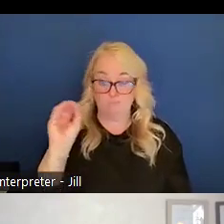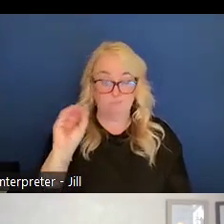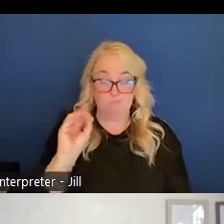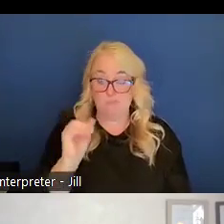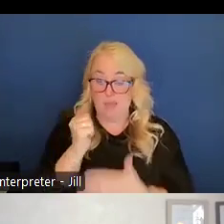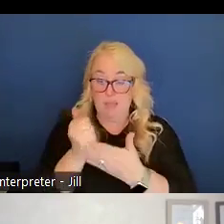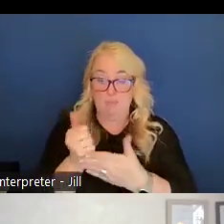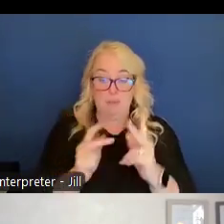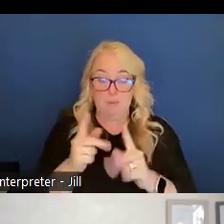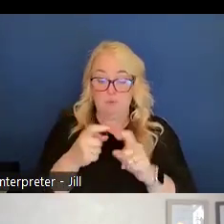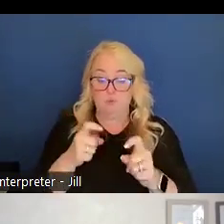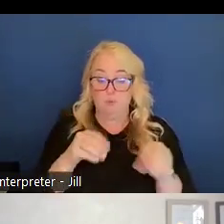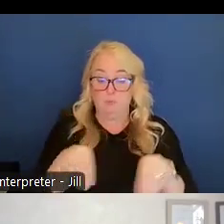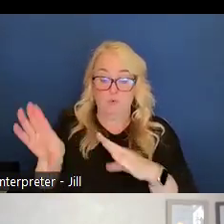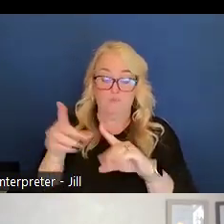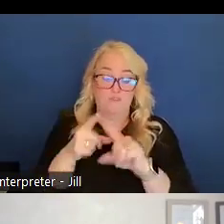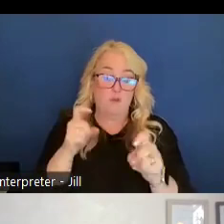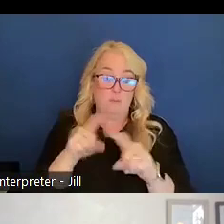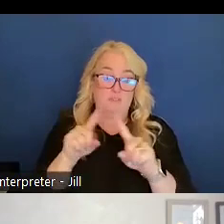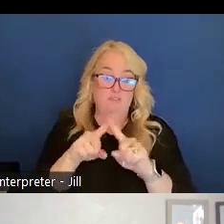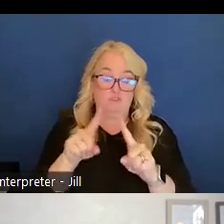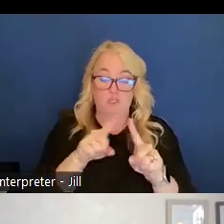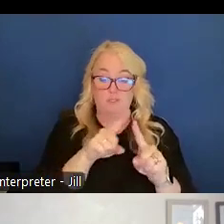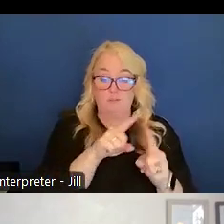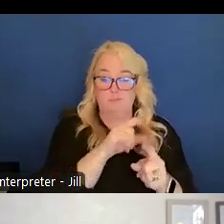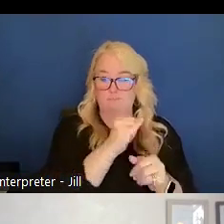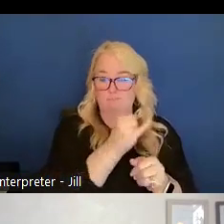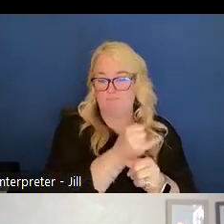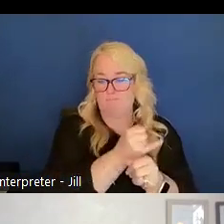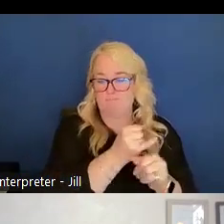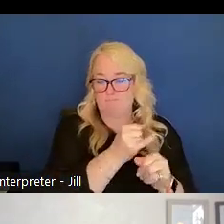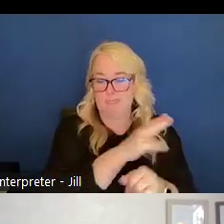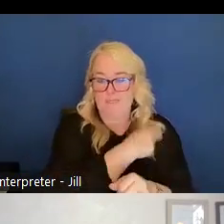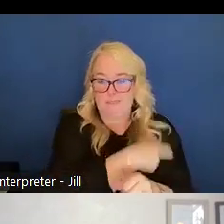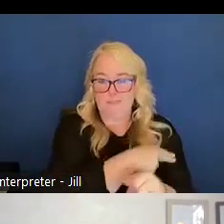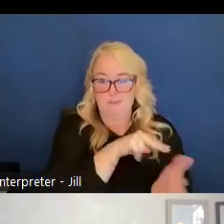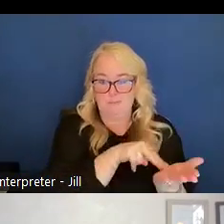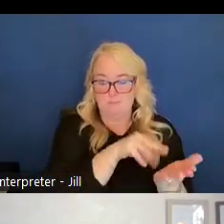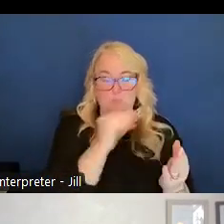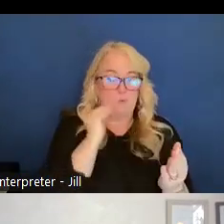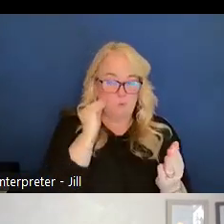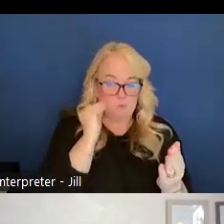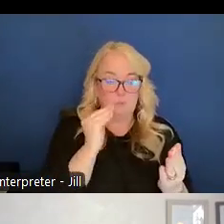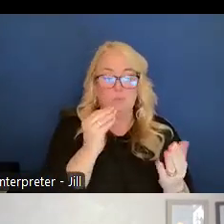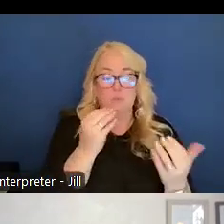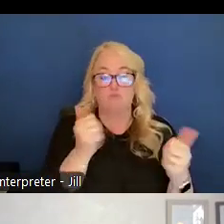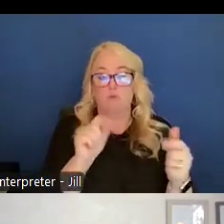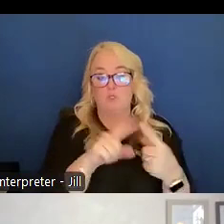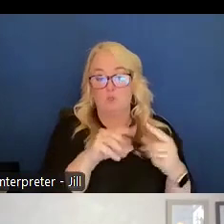facilities. Those that were out of facilities were really trying to help their friends, to also move into the community of their